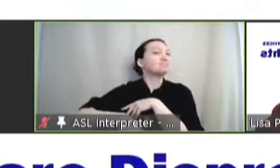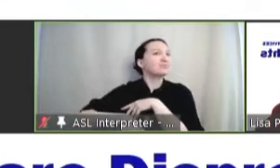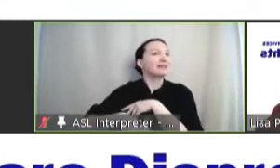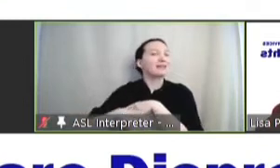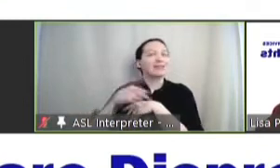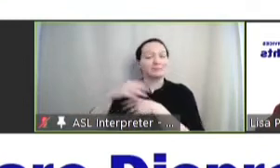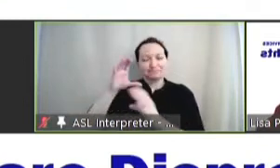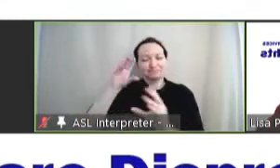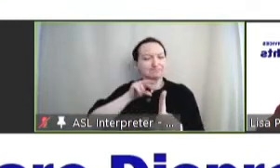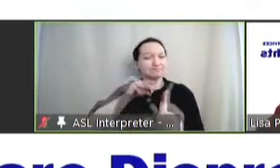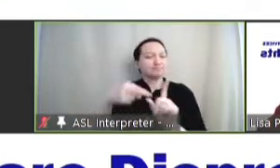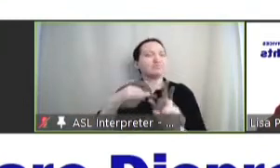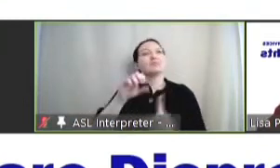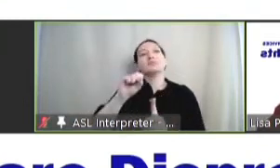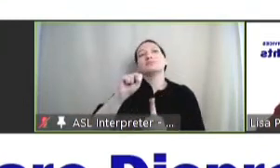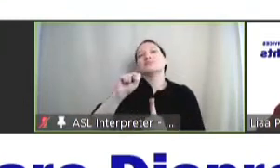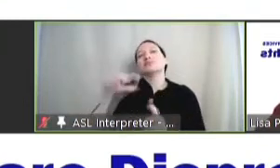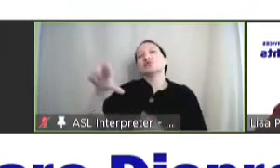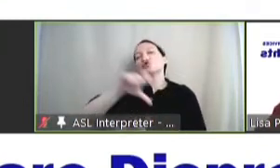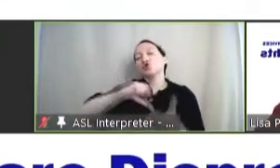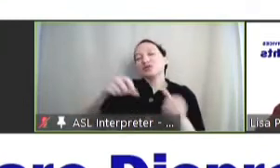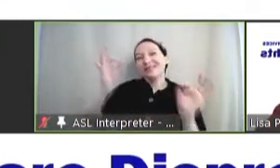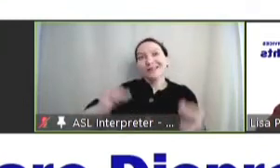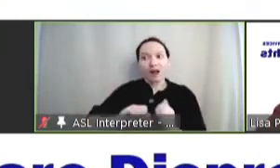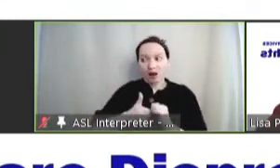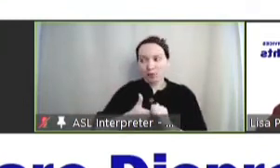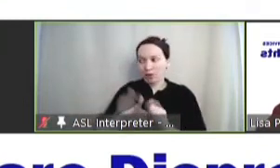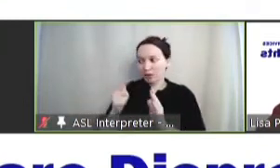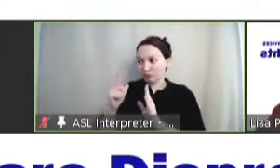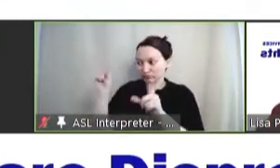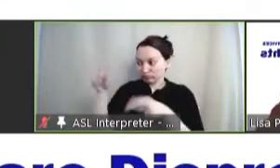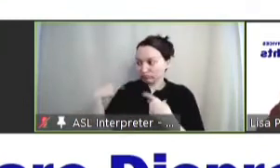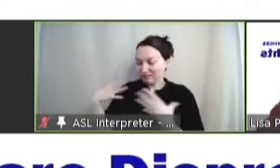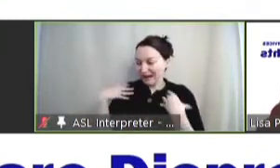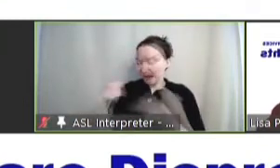social determinants of health, you know, how we have these long-standing healthcare disparities.